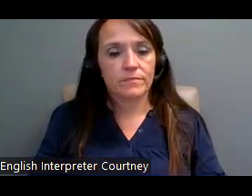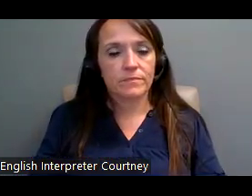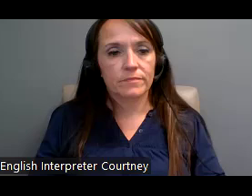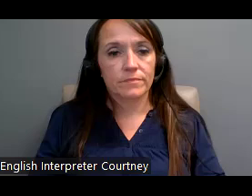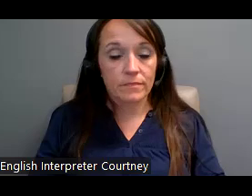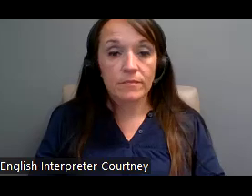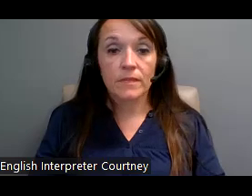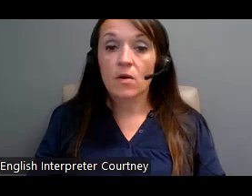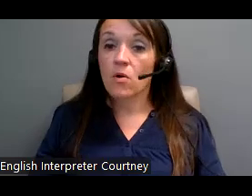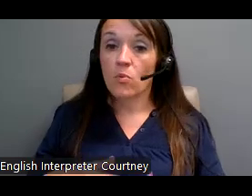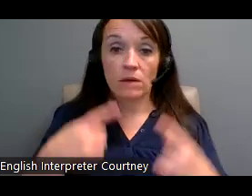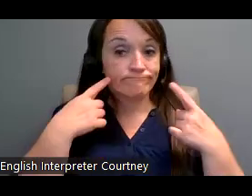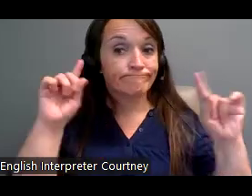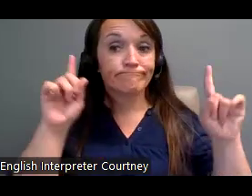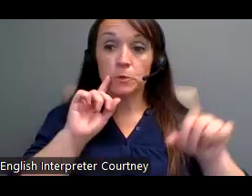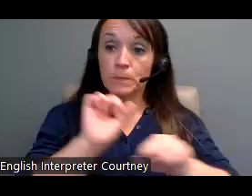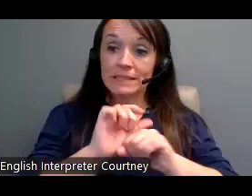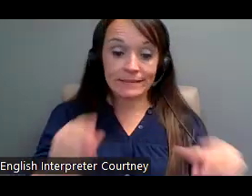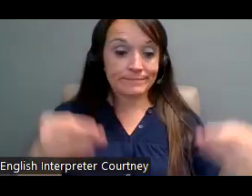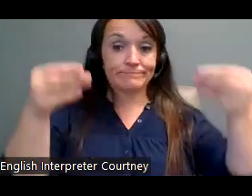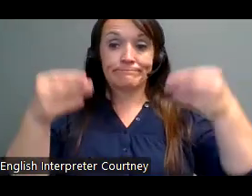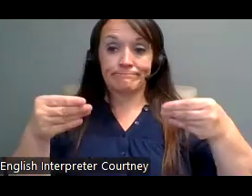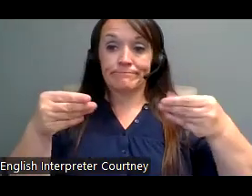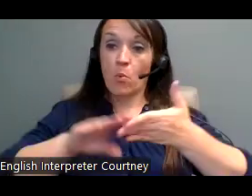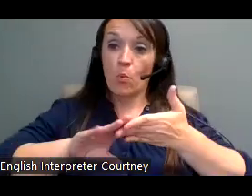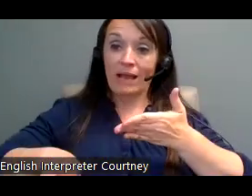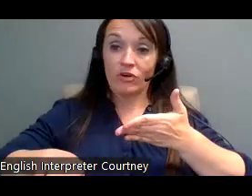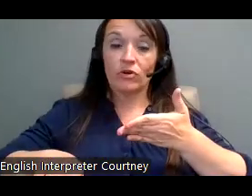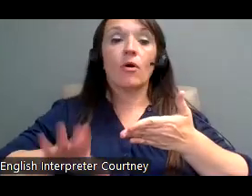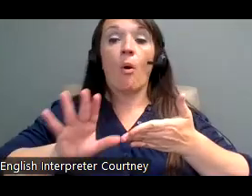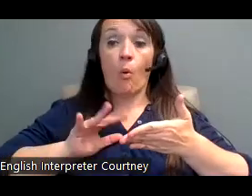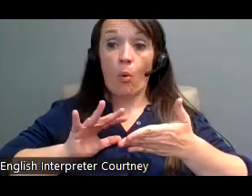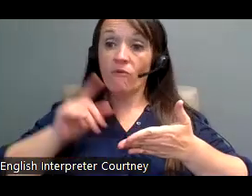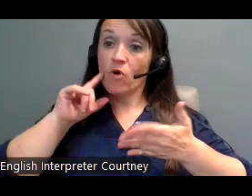certain amount of those services on a regular basis to keep your waiver services. Each waiver